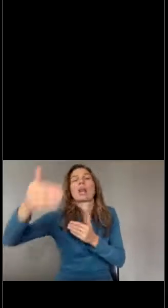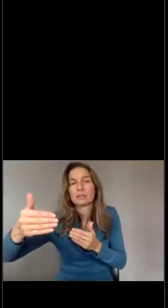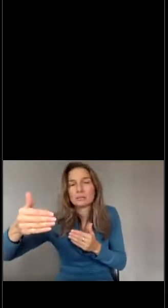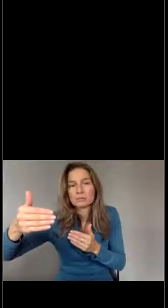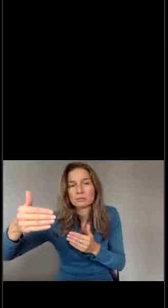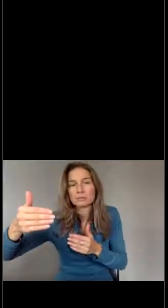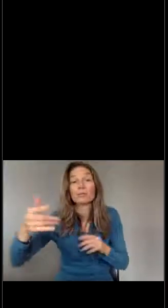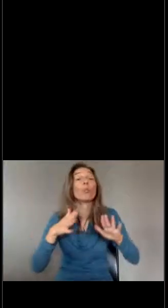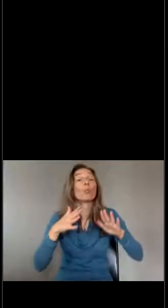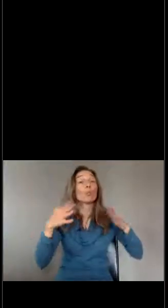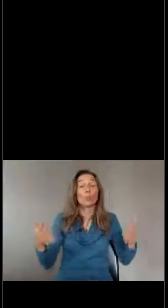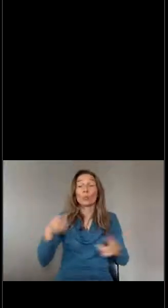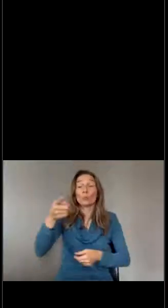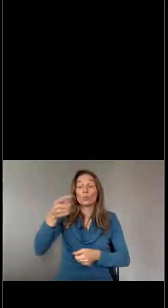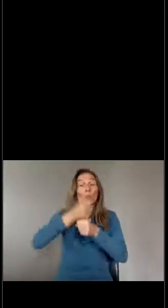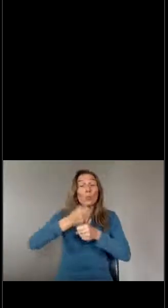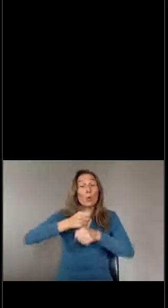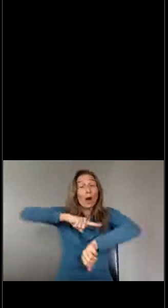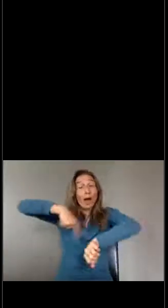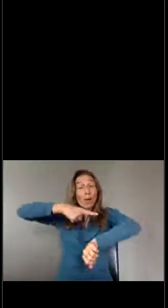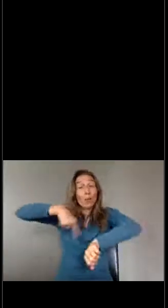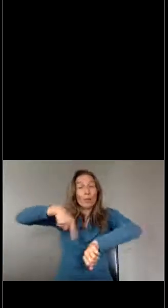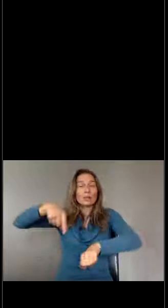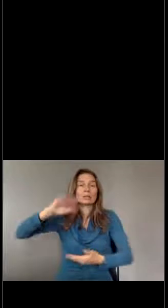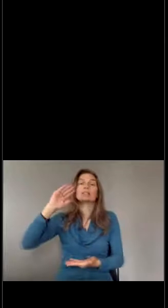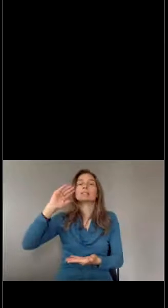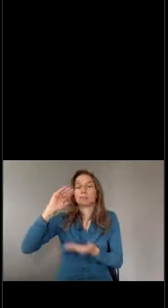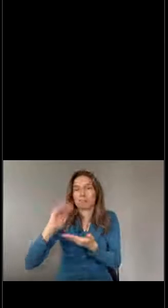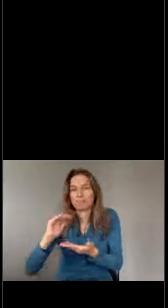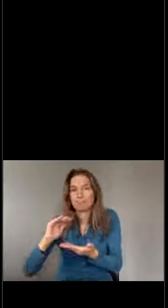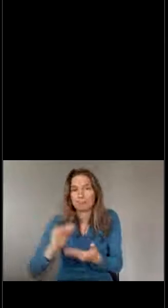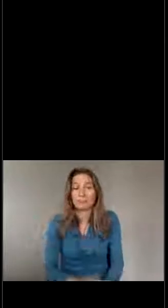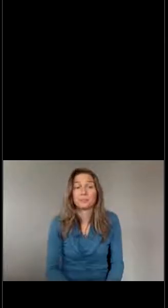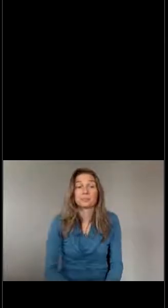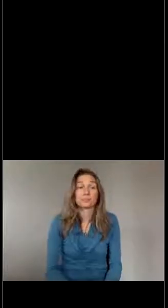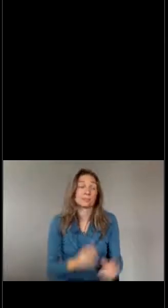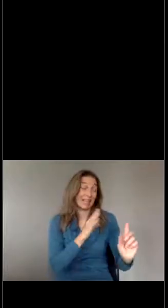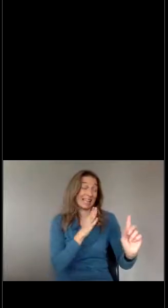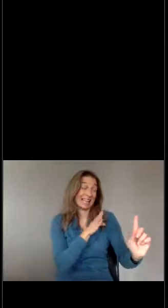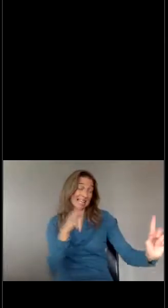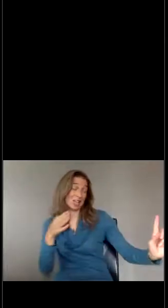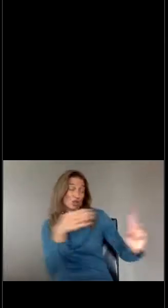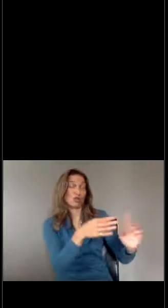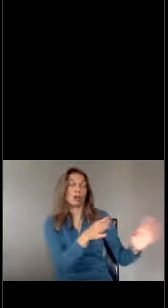There were also standard direct costs. So the medical costs, for assistive devices, rehabilitation,